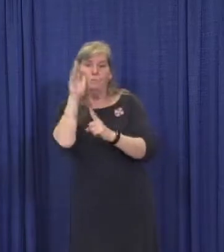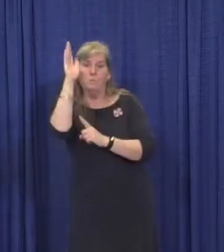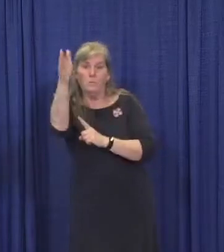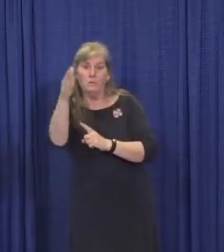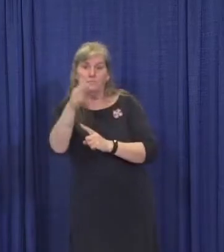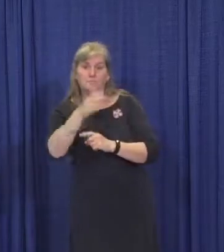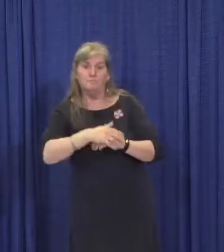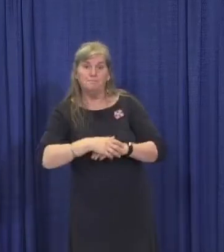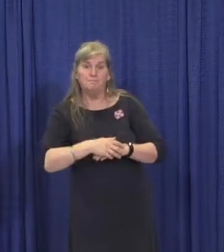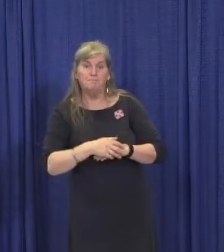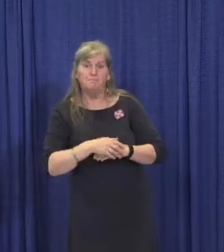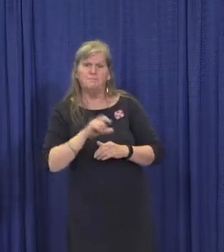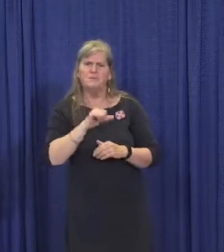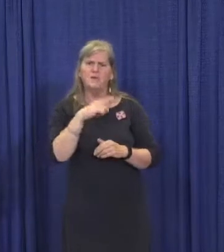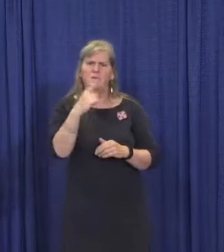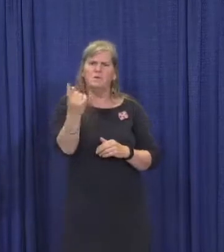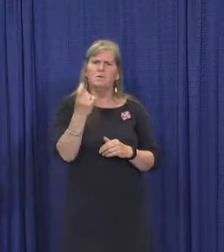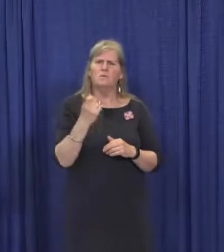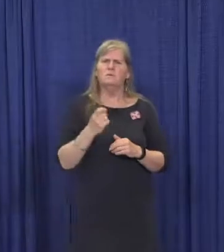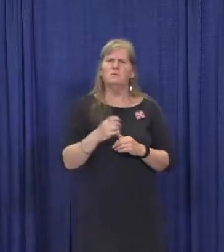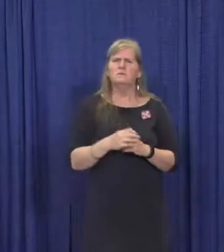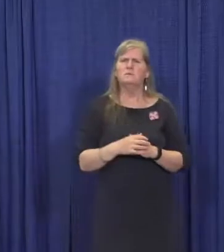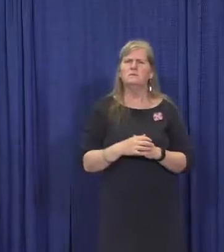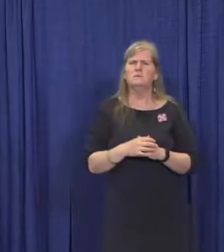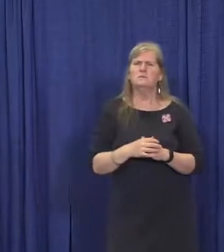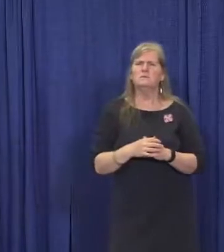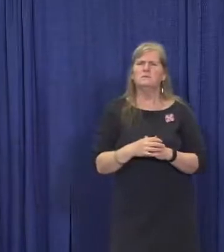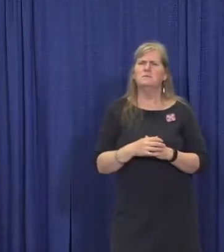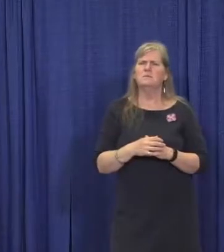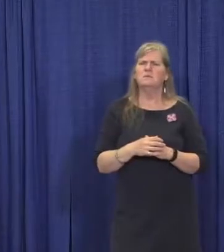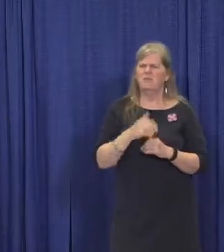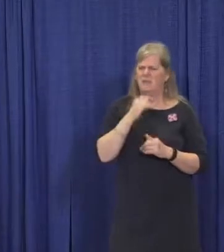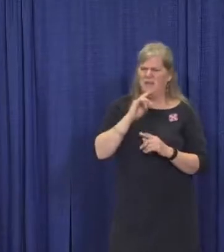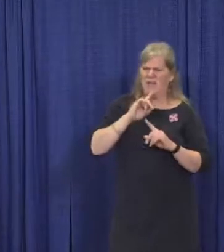question Camille. Reporter: I did not get an